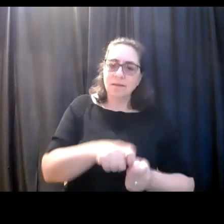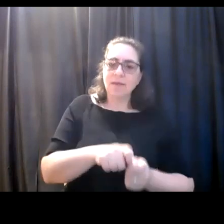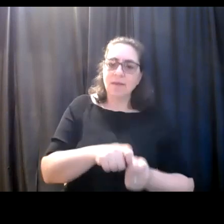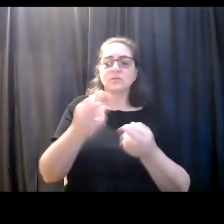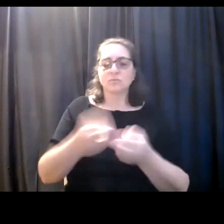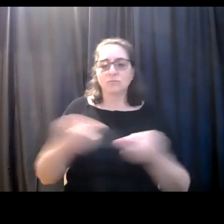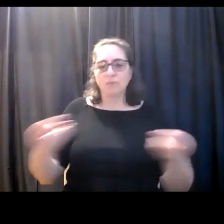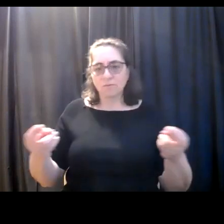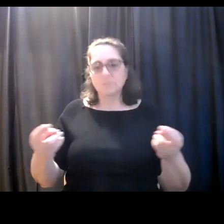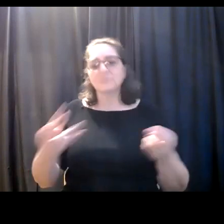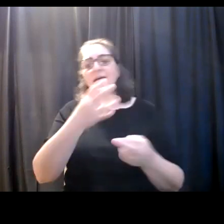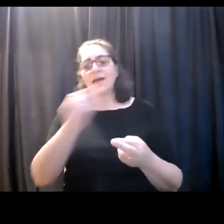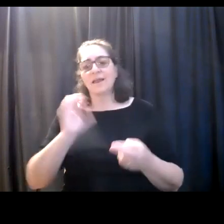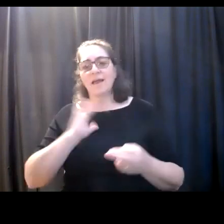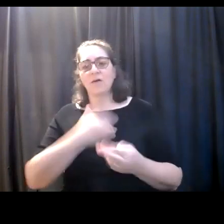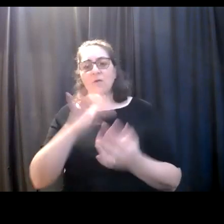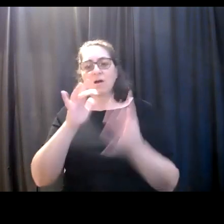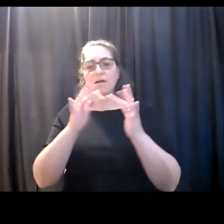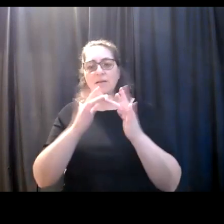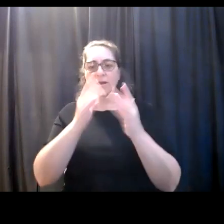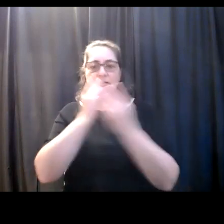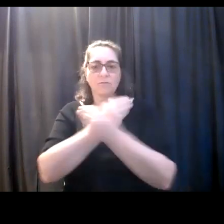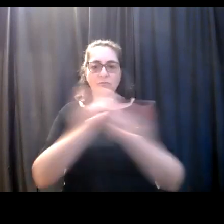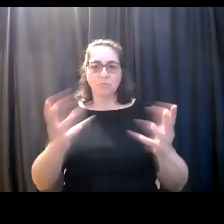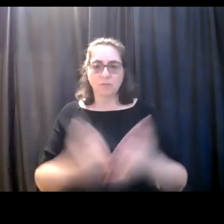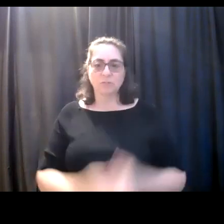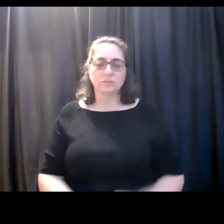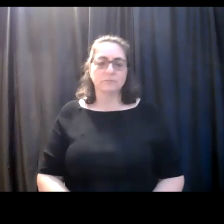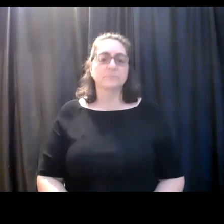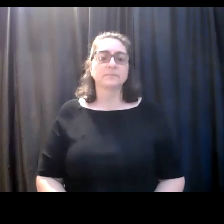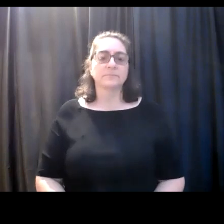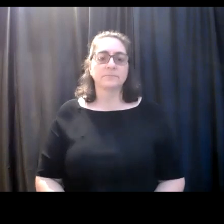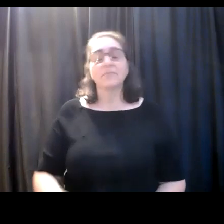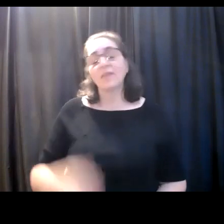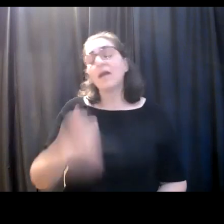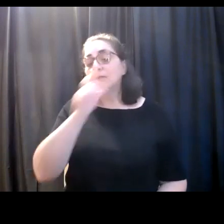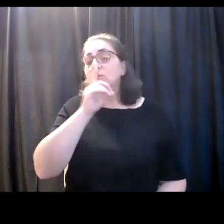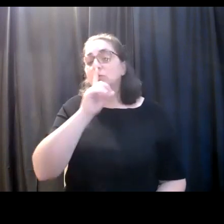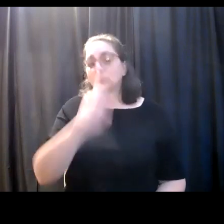Question one. Have you experienced communication difficulty in a recent medical visit?